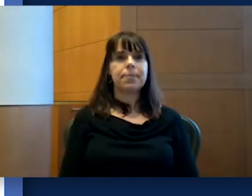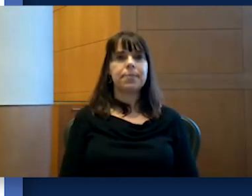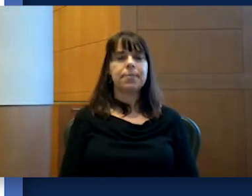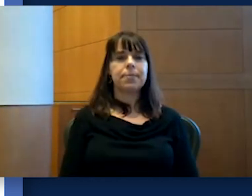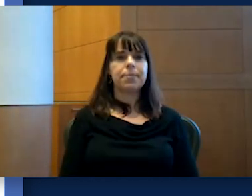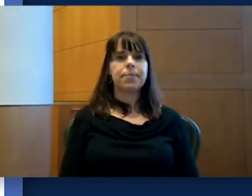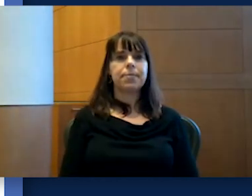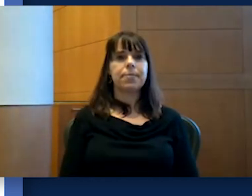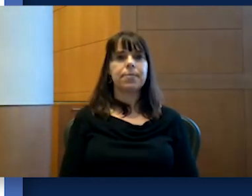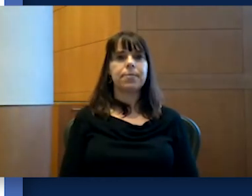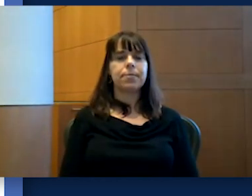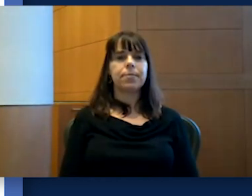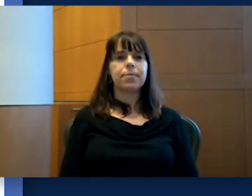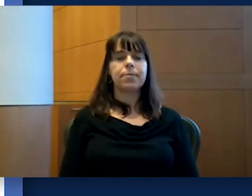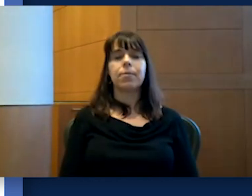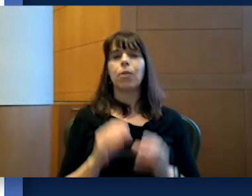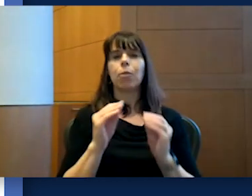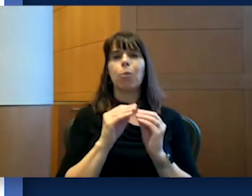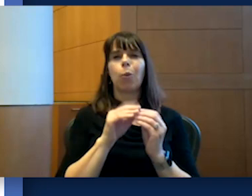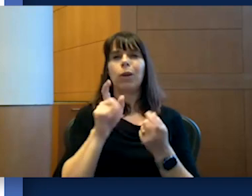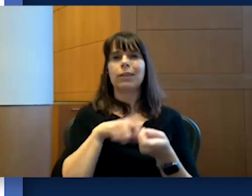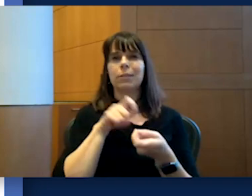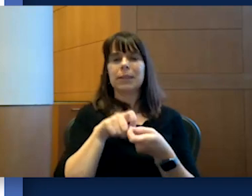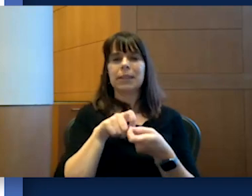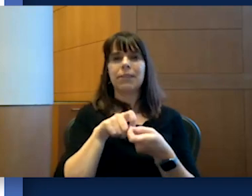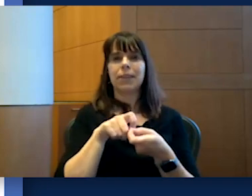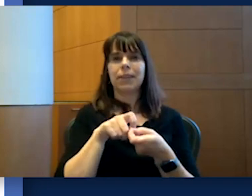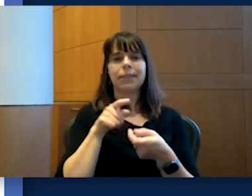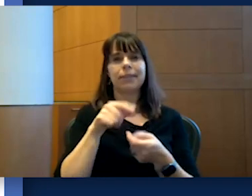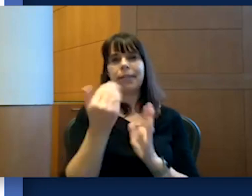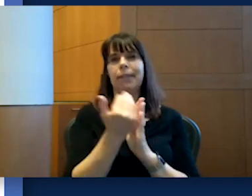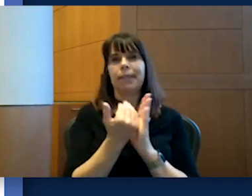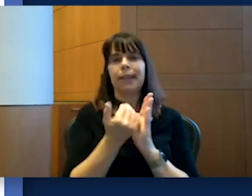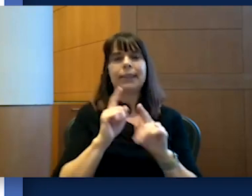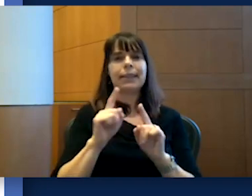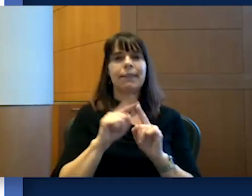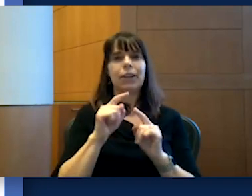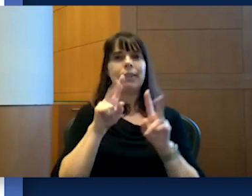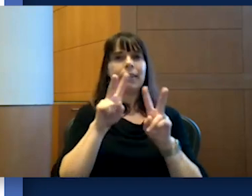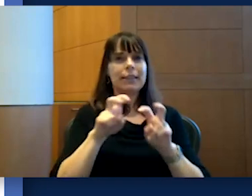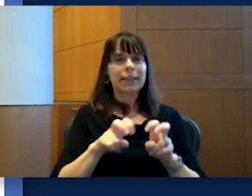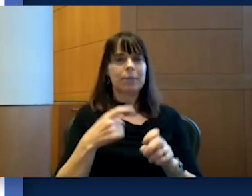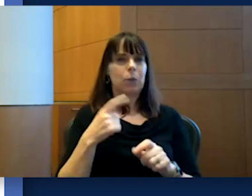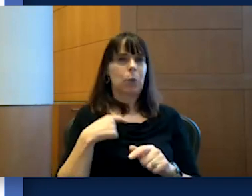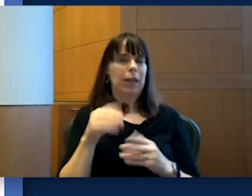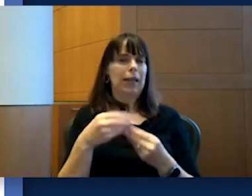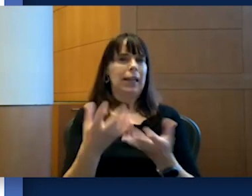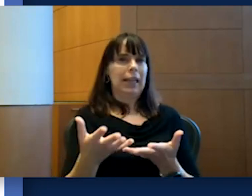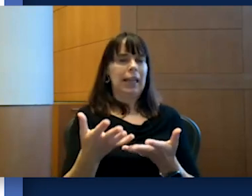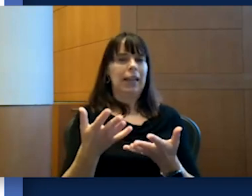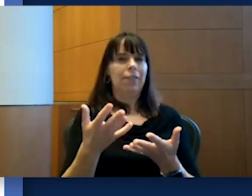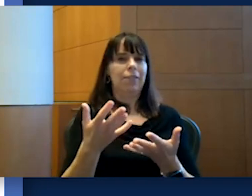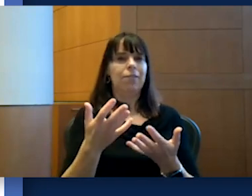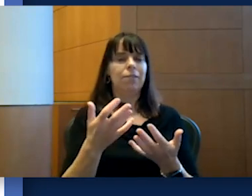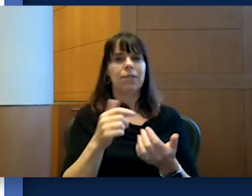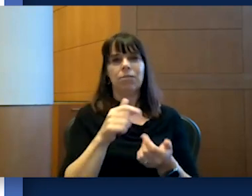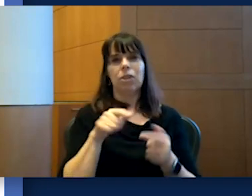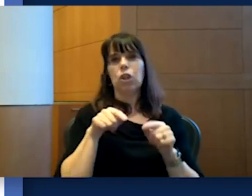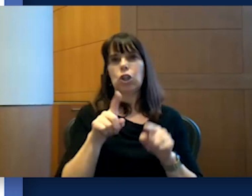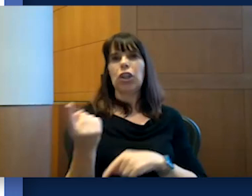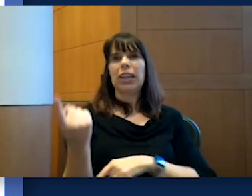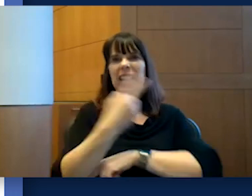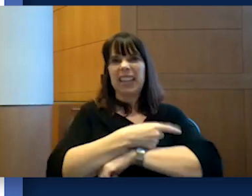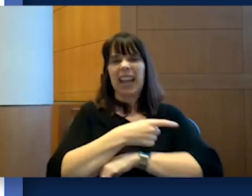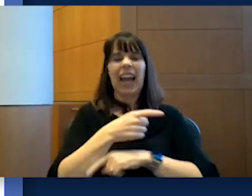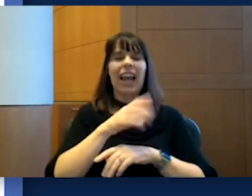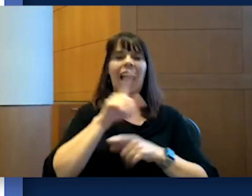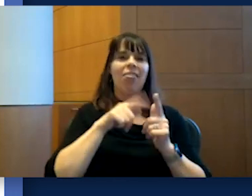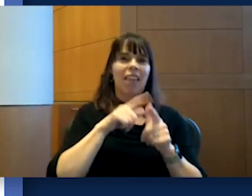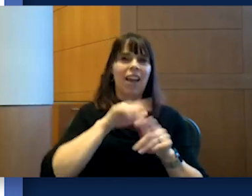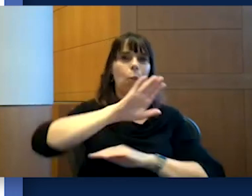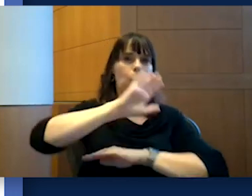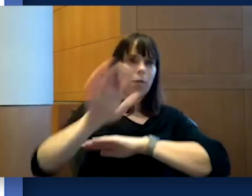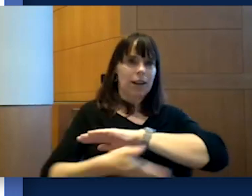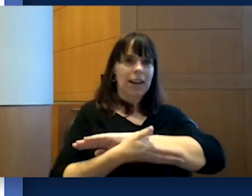And more specifically, this is just a list of the different assessments we give during the day and at night. And as I mentioned, folks have to wear the blood pressure monitor 24/7. So, it's a bit of a commitment for folks, but it's only for a week.